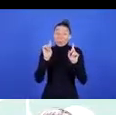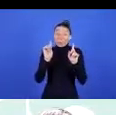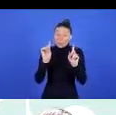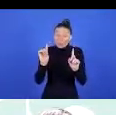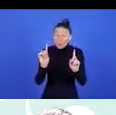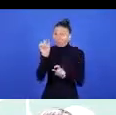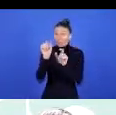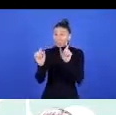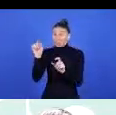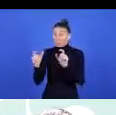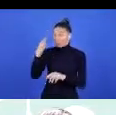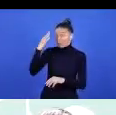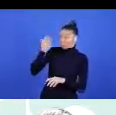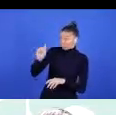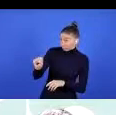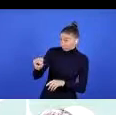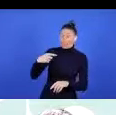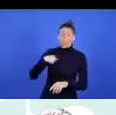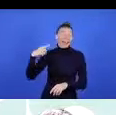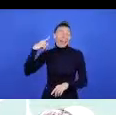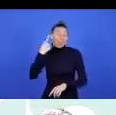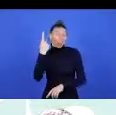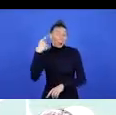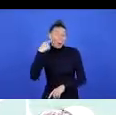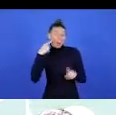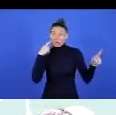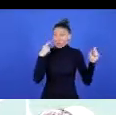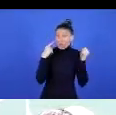. Maybe even better. But no one really notices that I hear